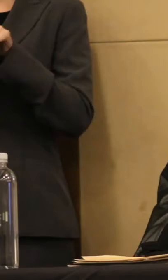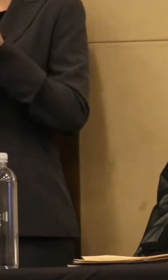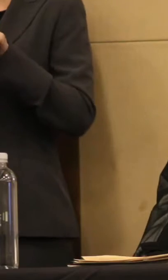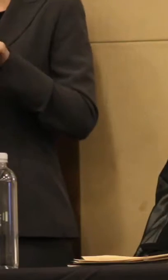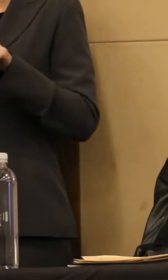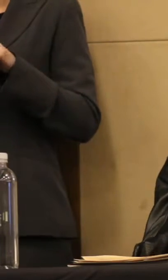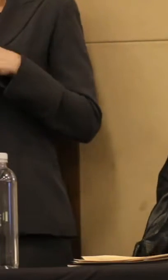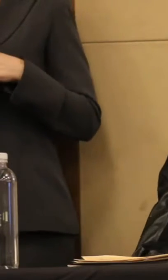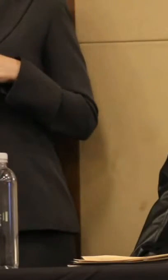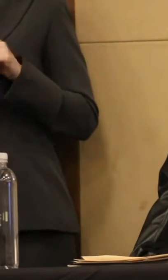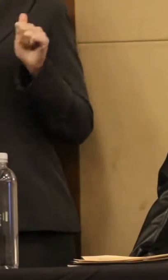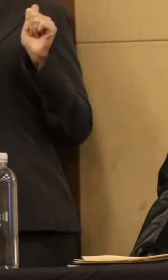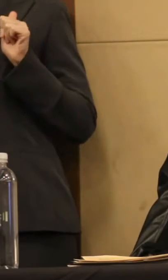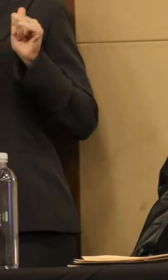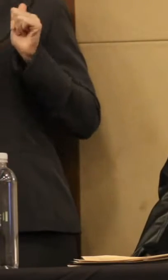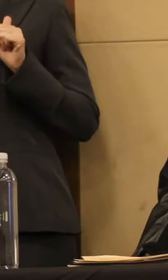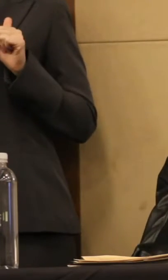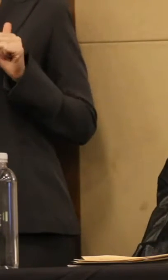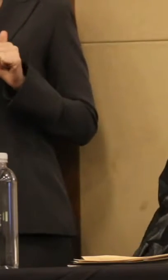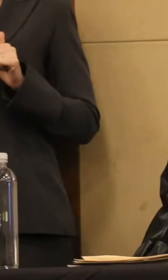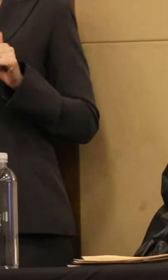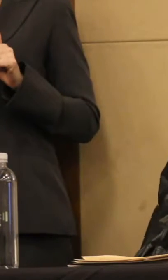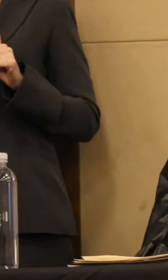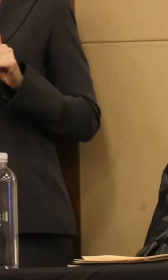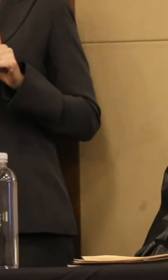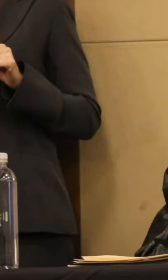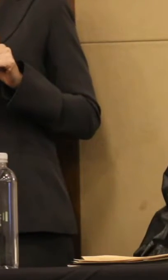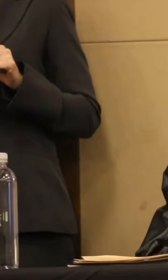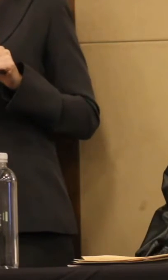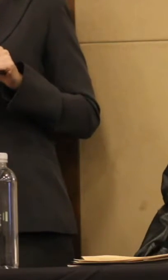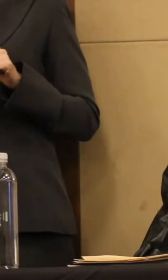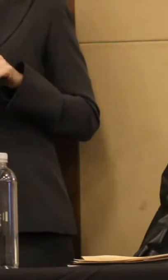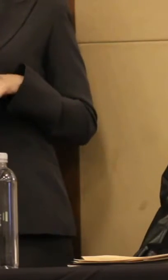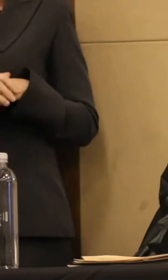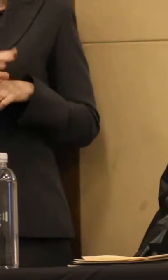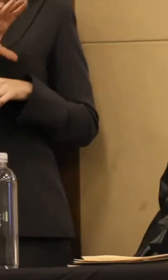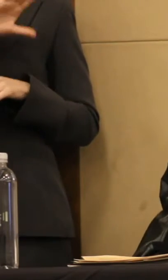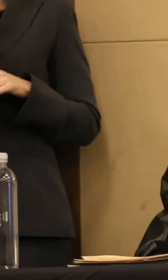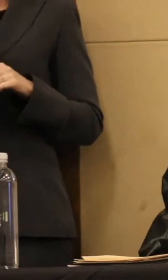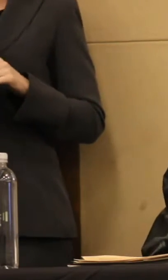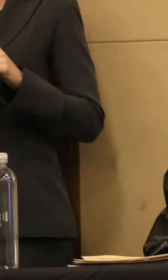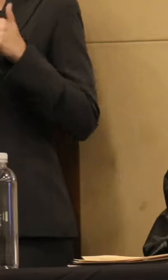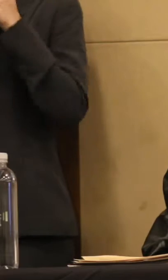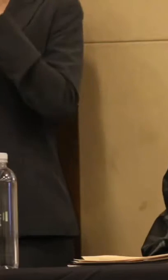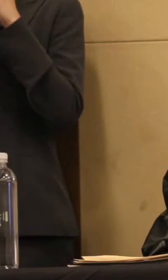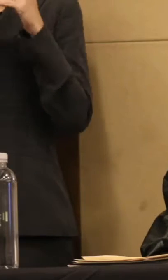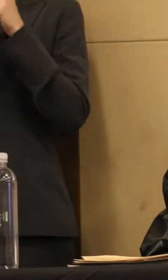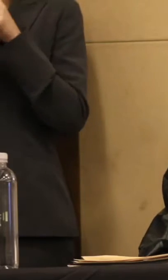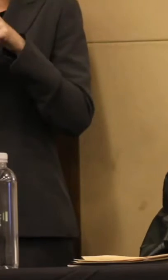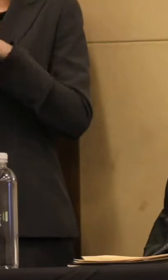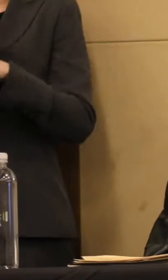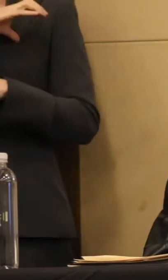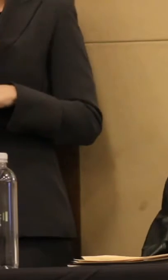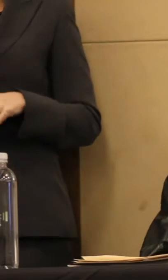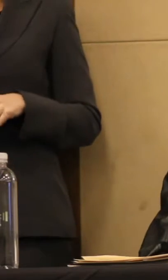to his name, and Margie who is my colleague in congressional affairs at Department of